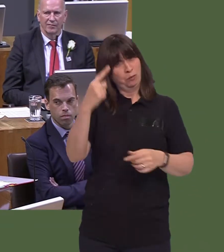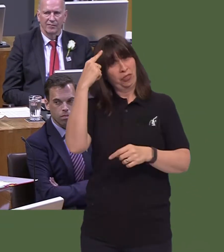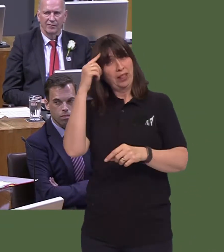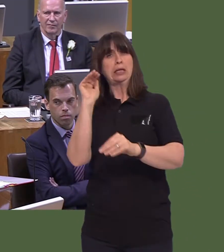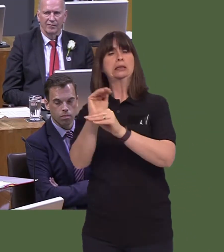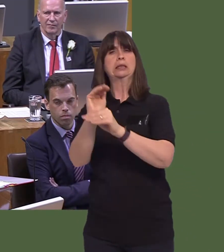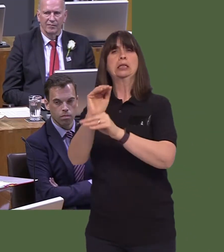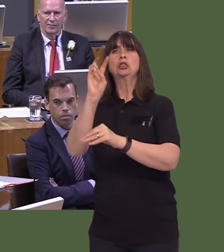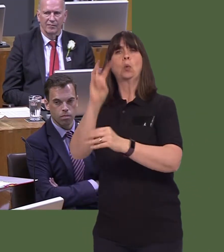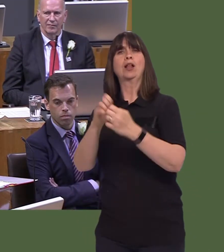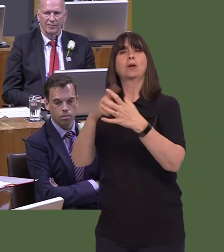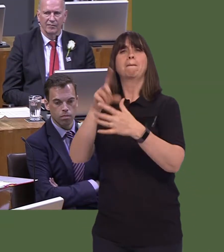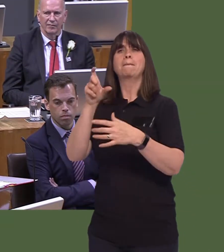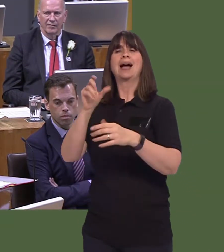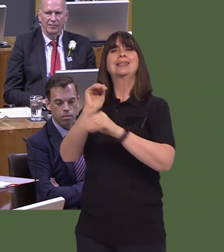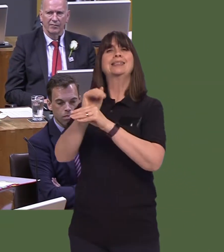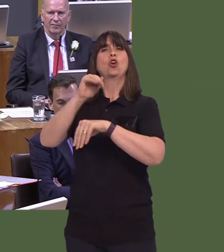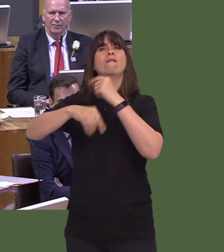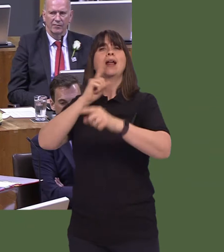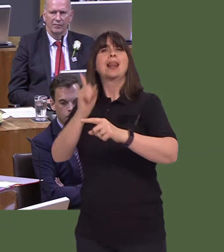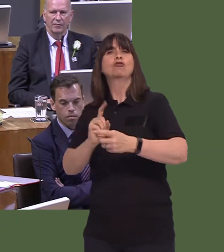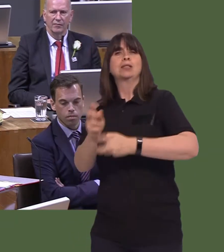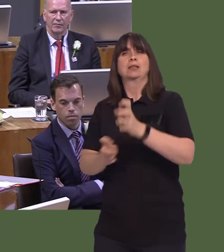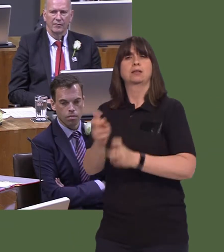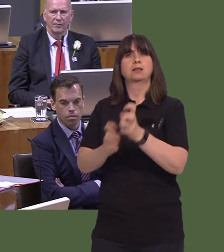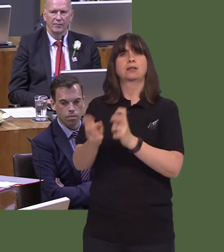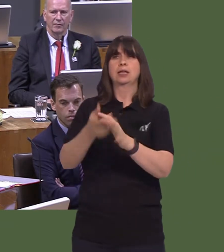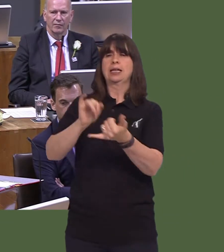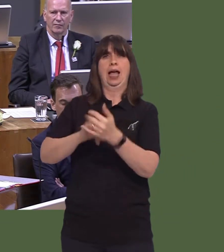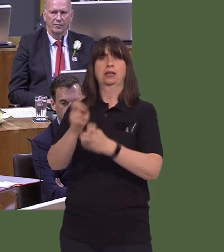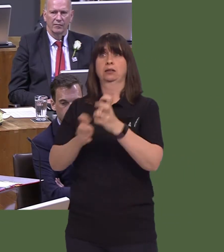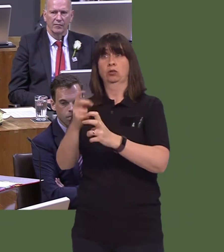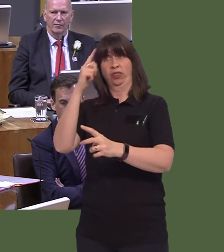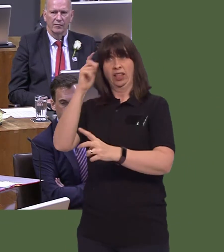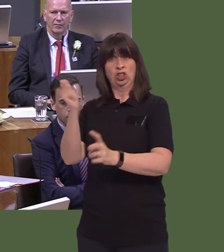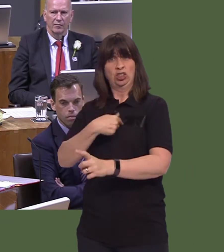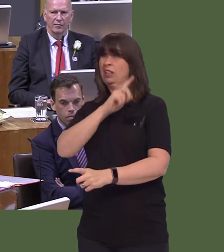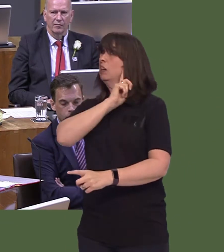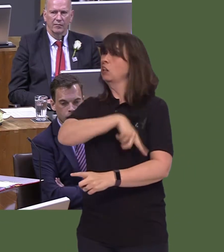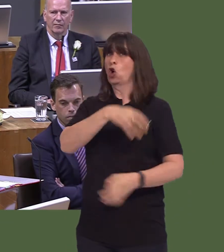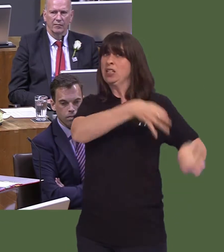about energy, for example, is to ignore the full weight of science, then that gives us